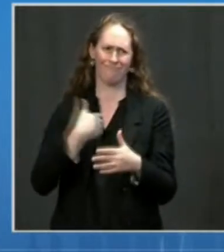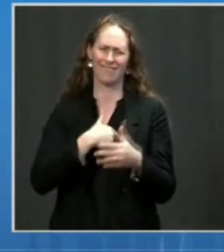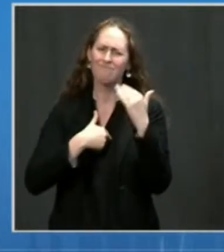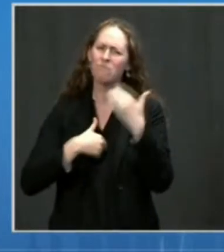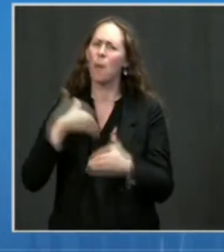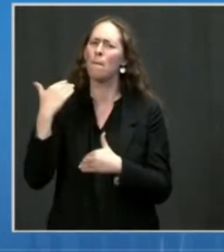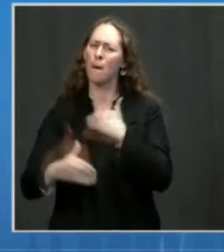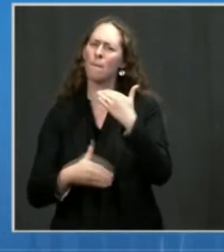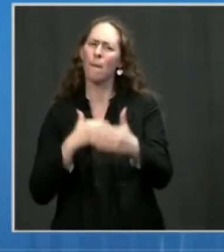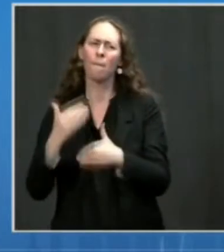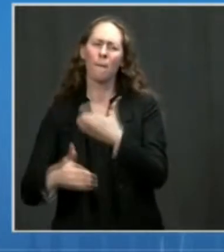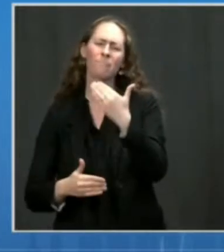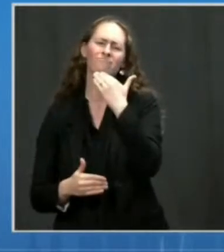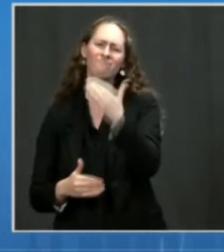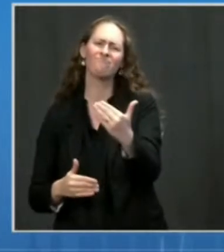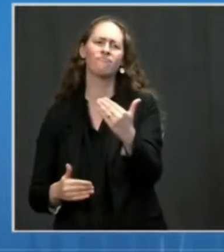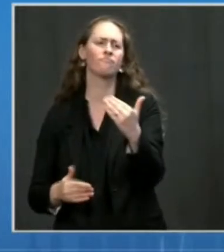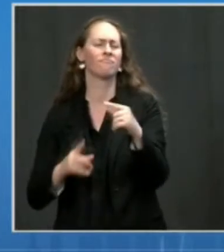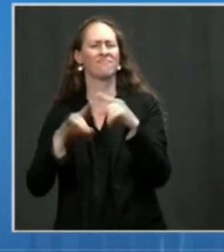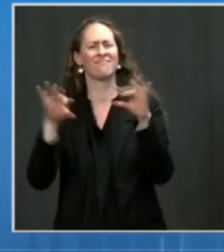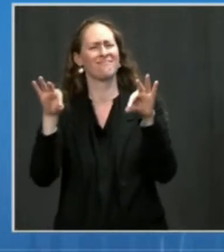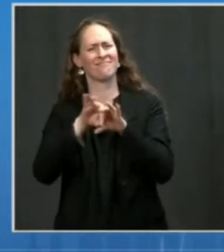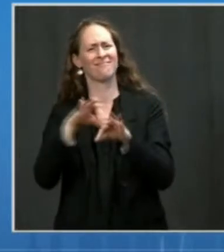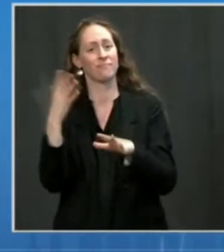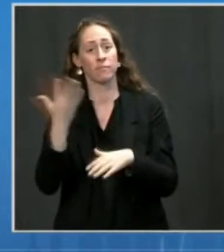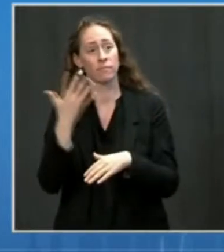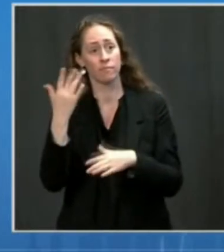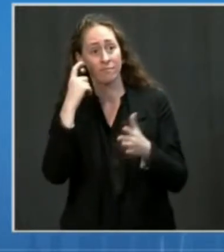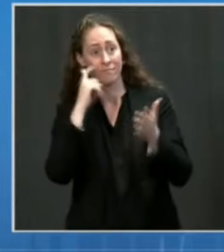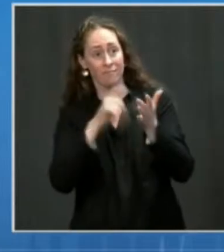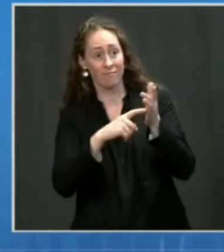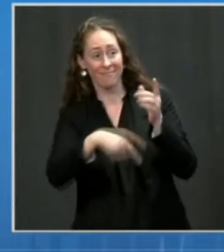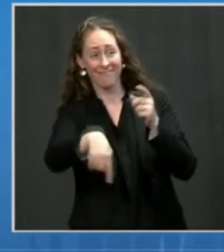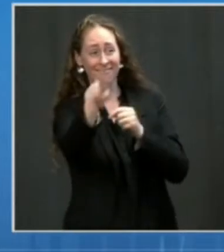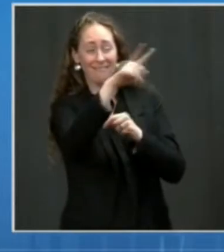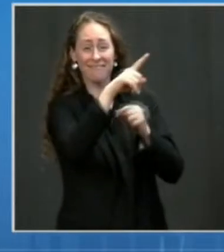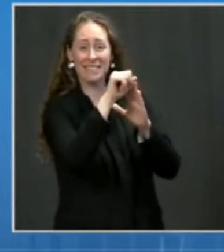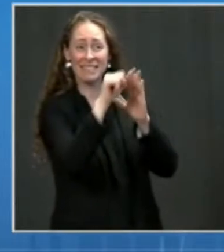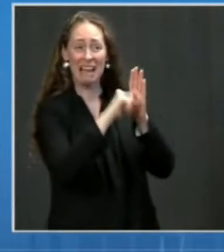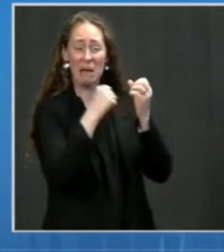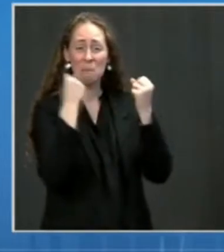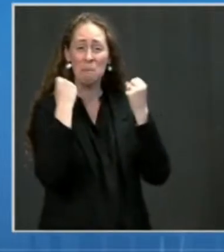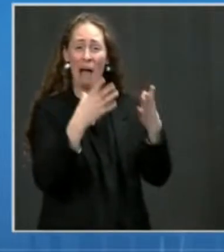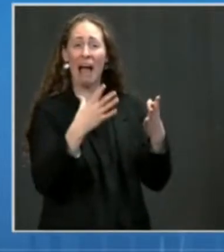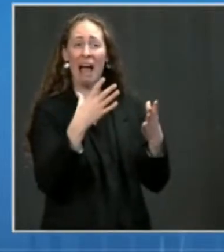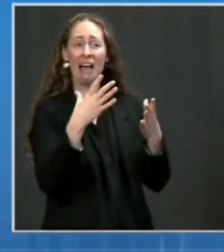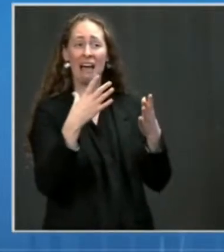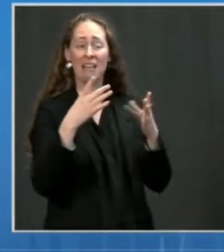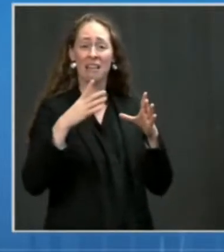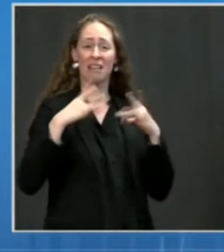THESE ARE SIGNIFICANT MILESTONES IN OUR FIGHT AGAINST